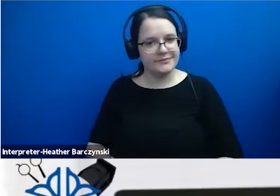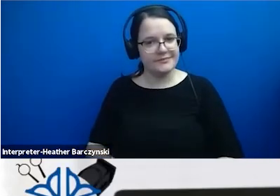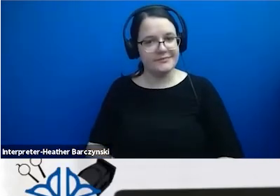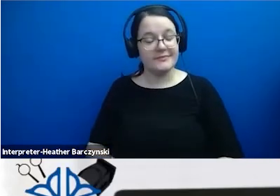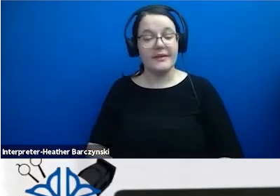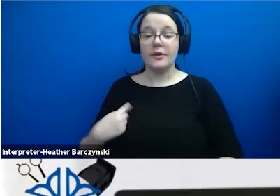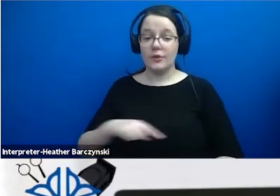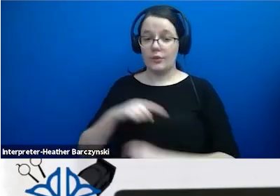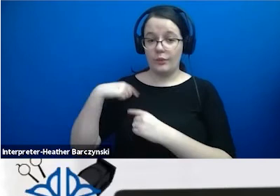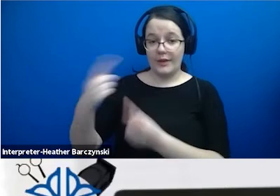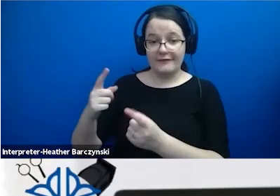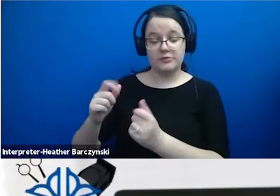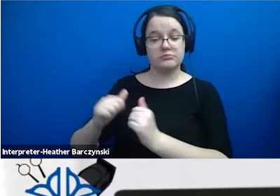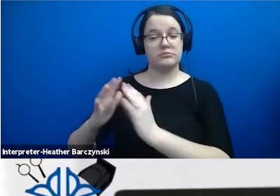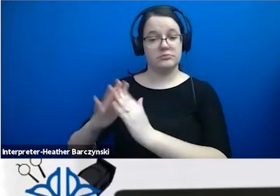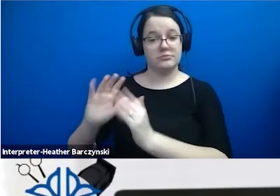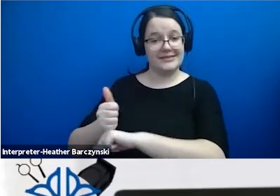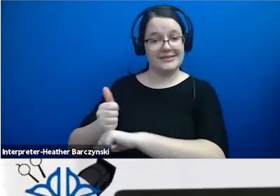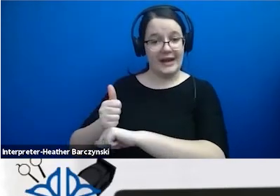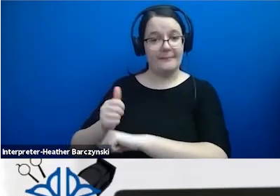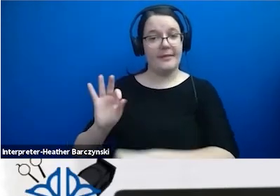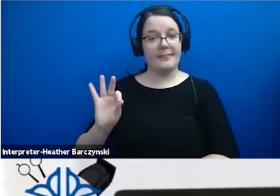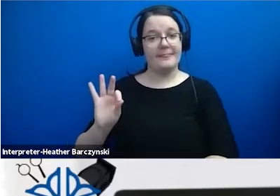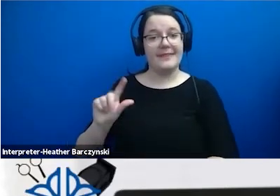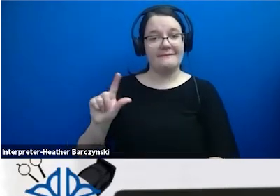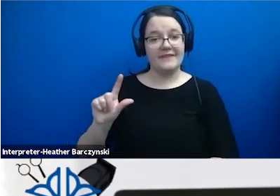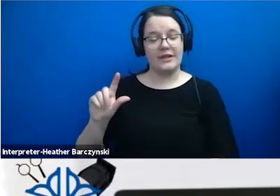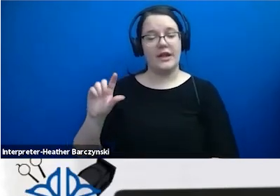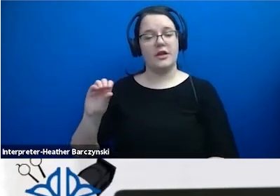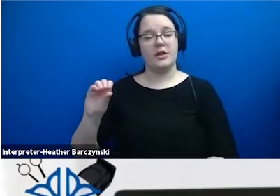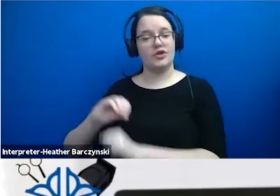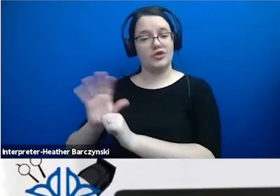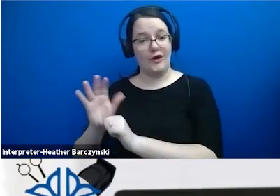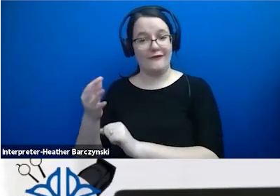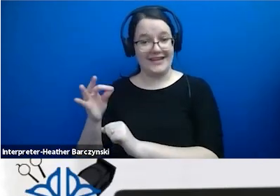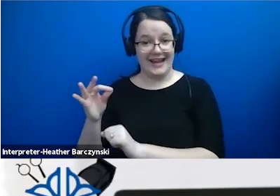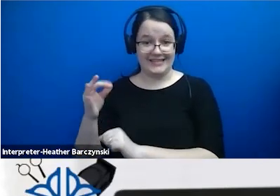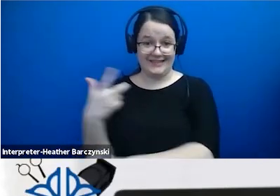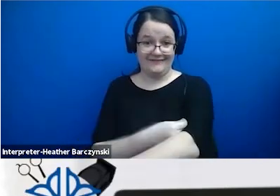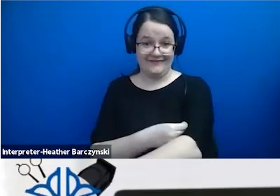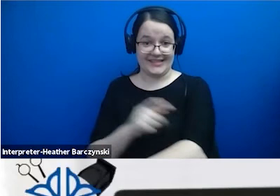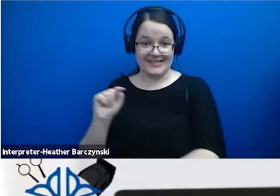established here in monroe county the finger lakes kodi 19 vaccine task force that's sort of being